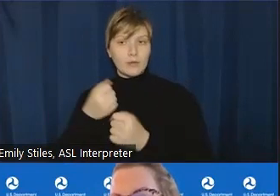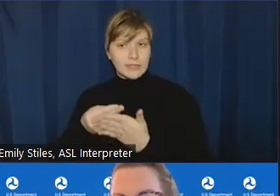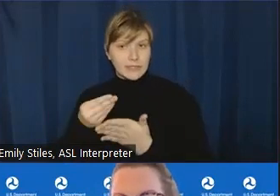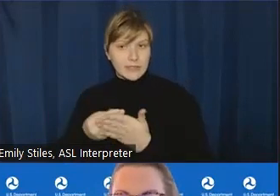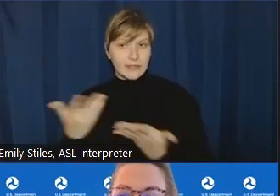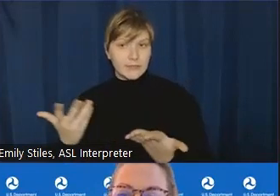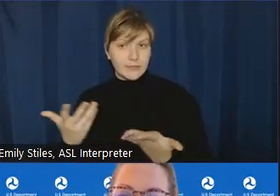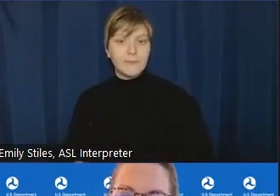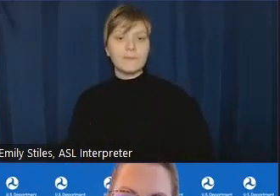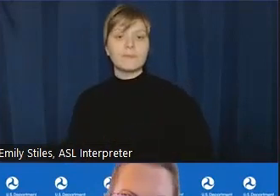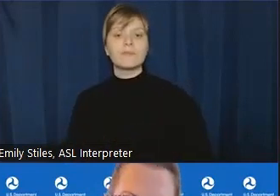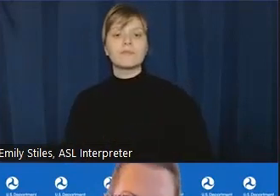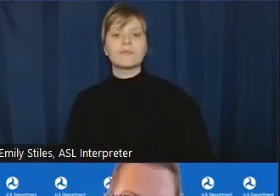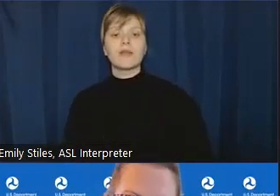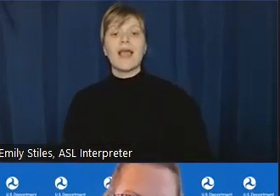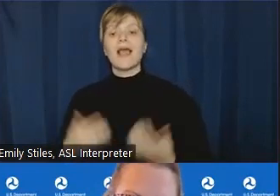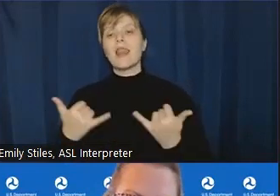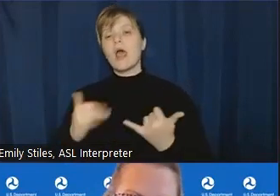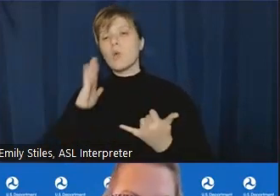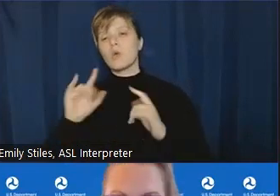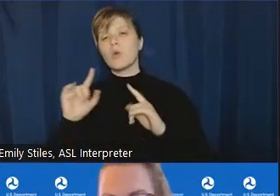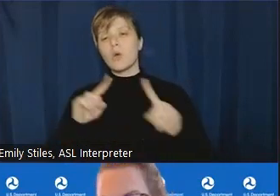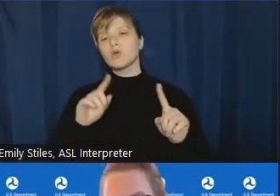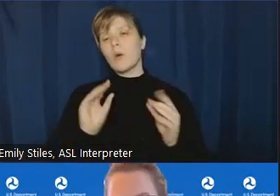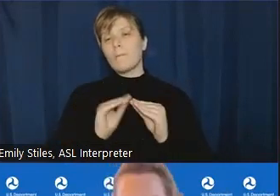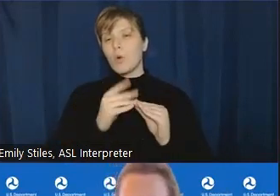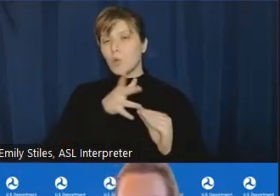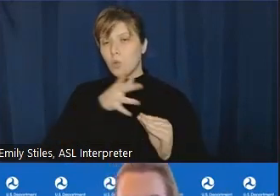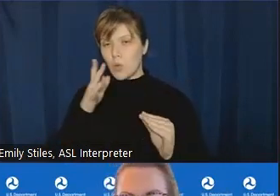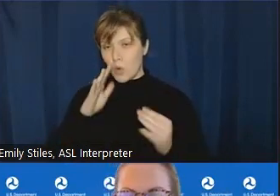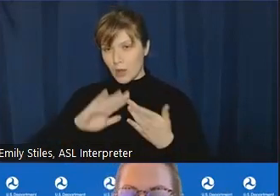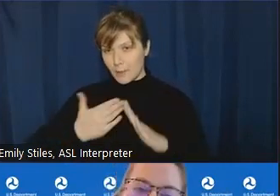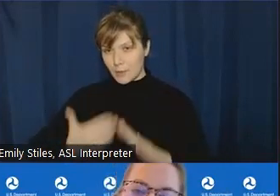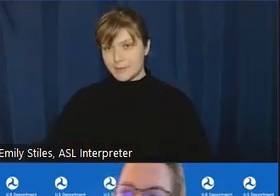Now, let’s go to a rural community. Let's now go closer to the East Coast,